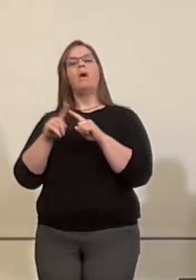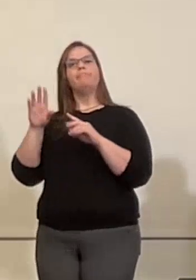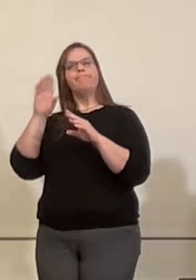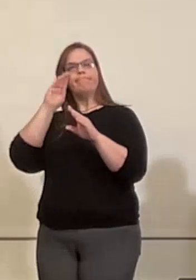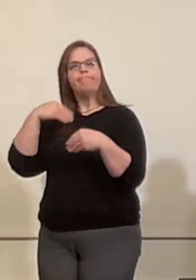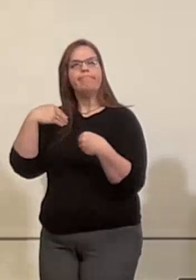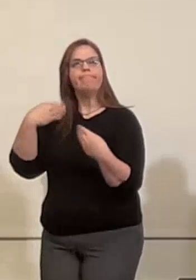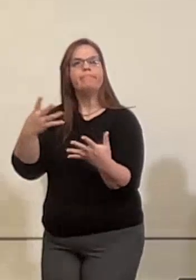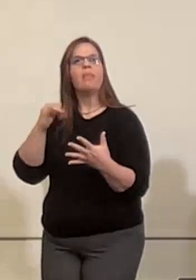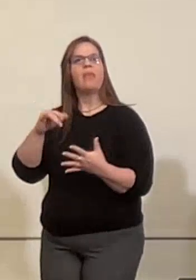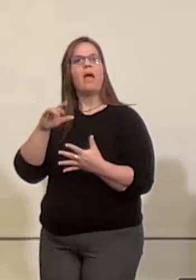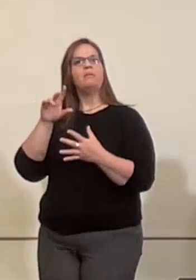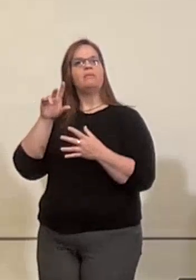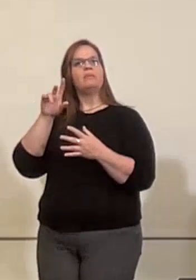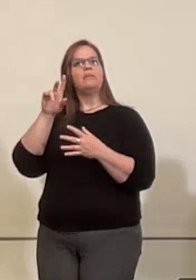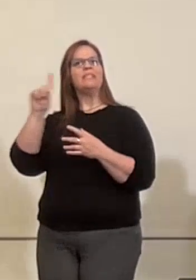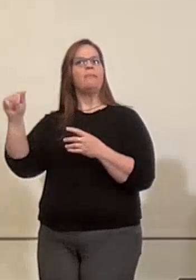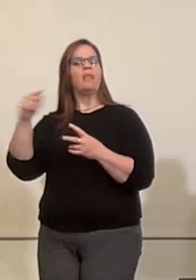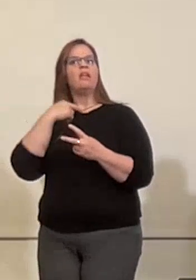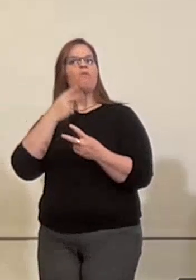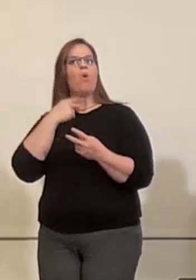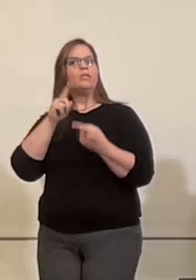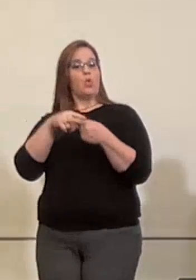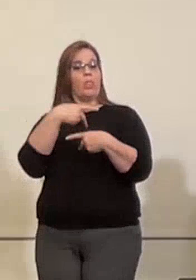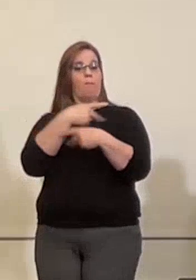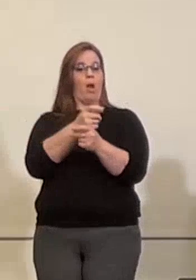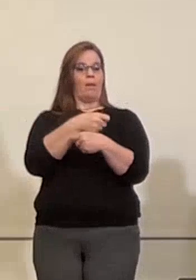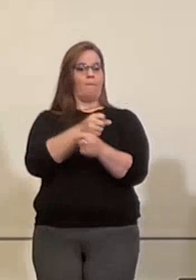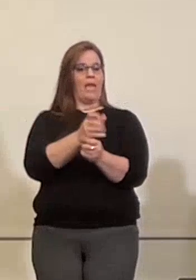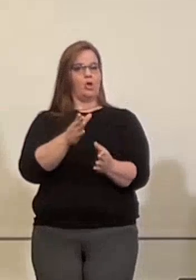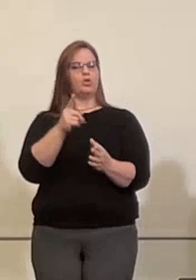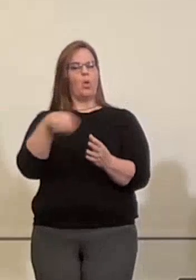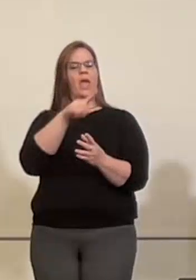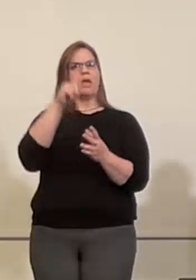they can connect the dots. Yeah. And Dave, Dave has interesting story.